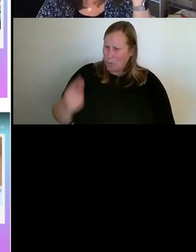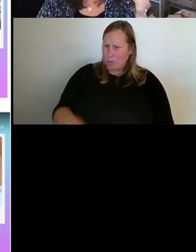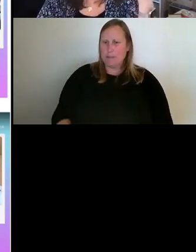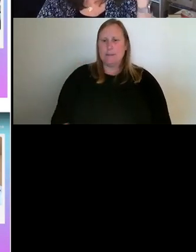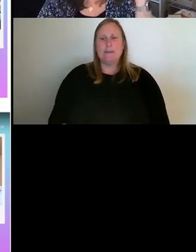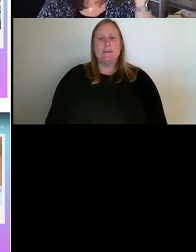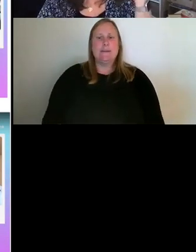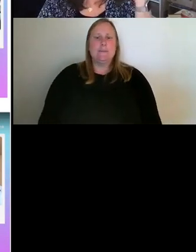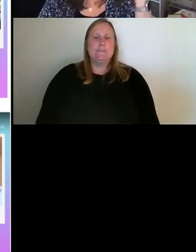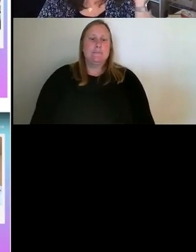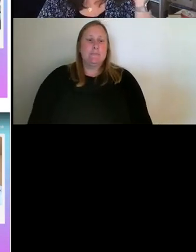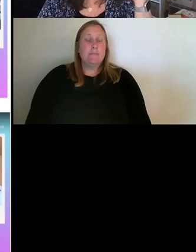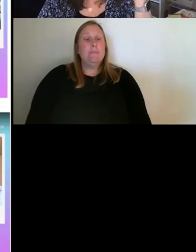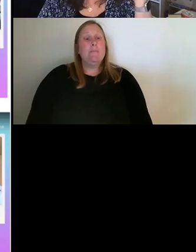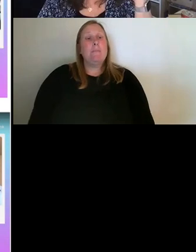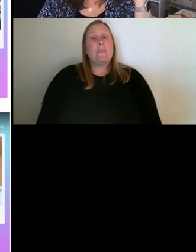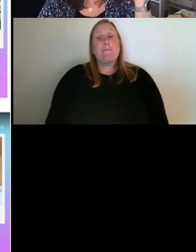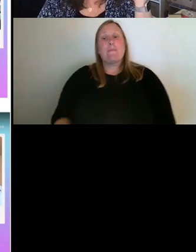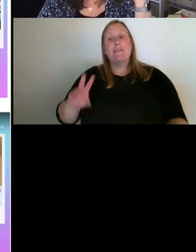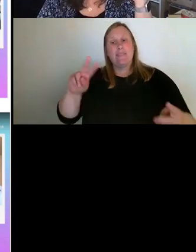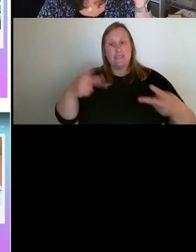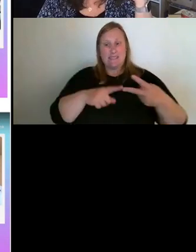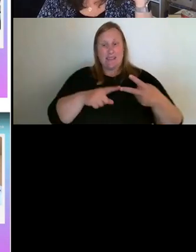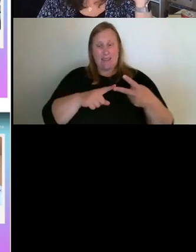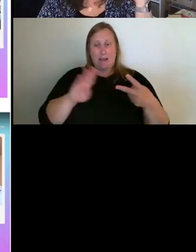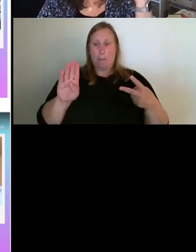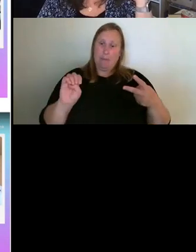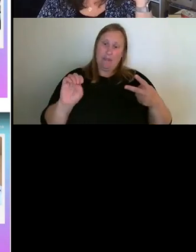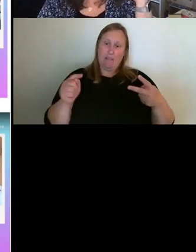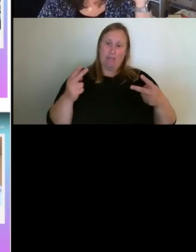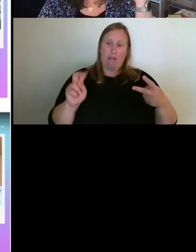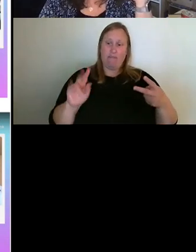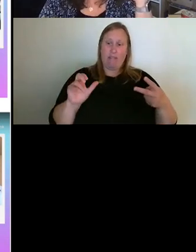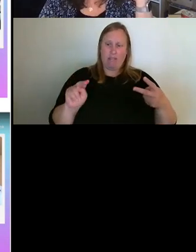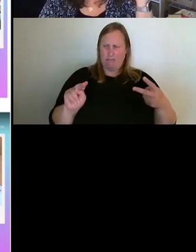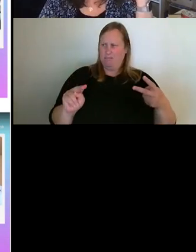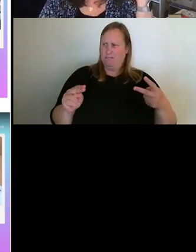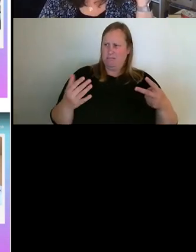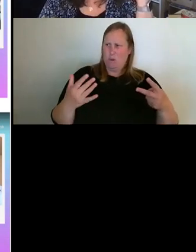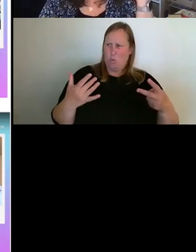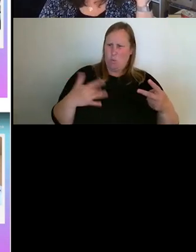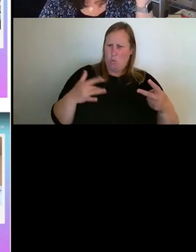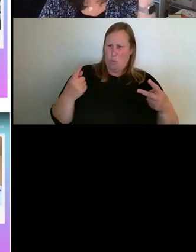Eric Bailey, "be the villan," what is going on?